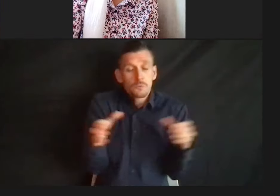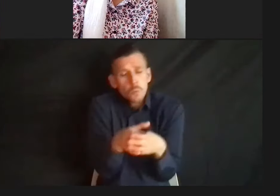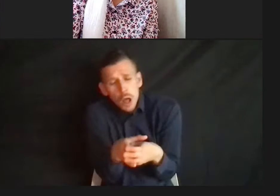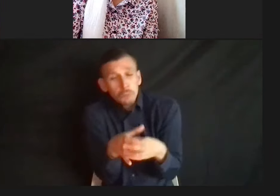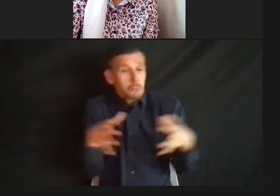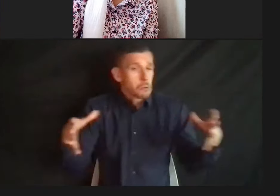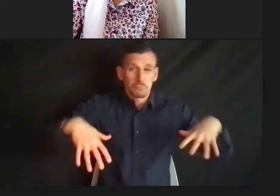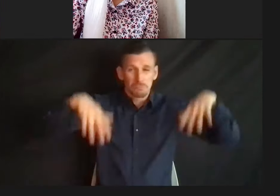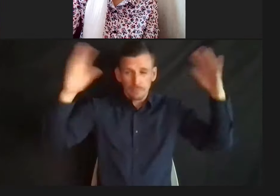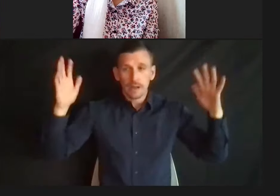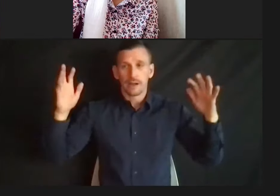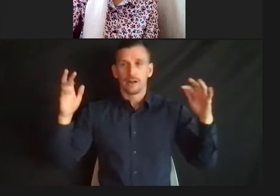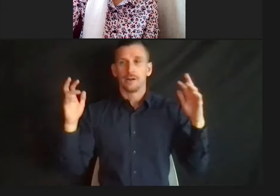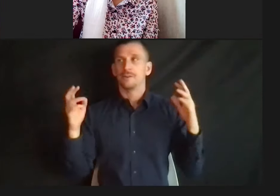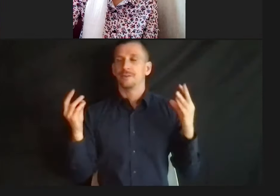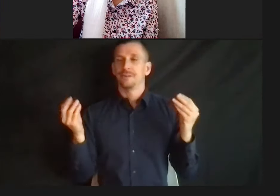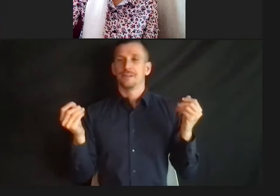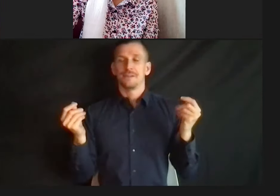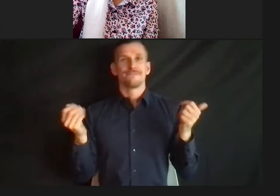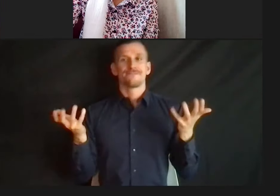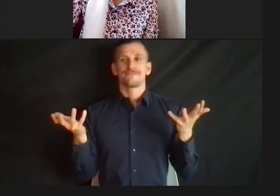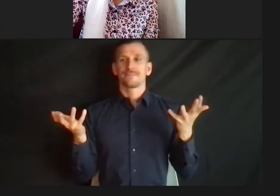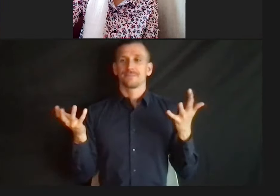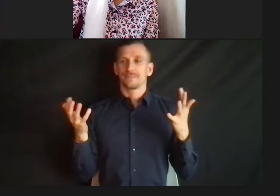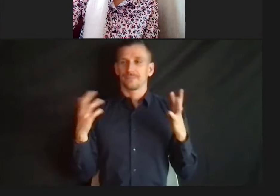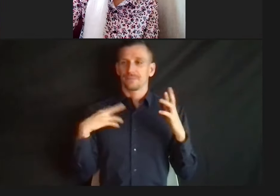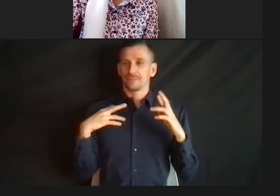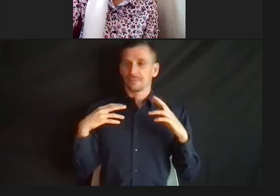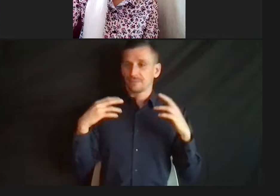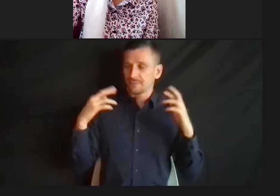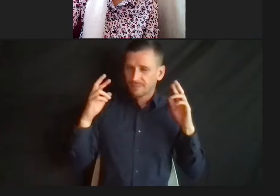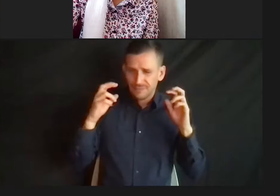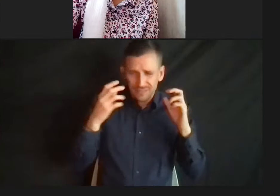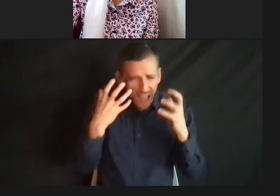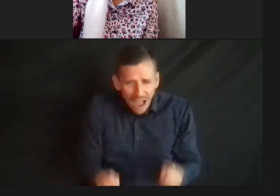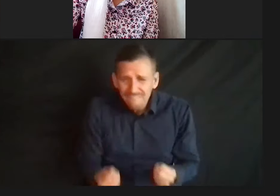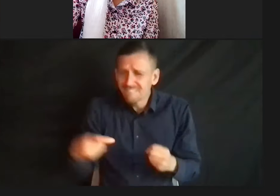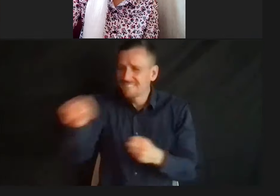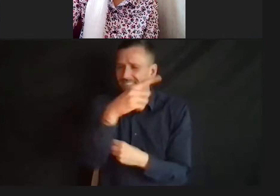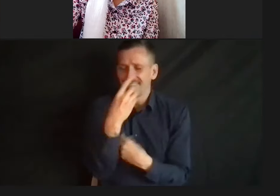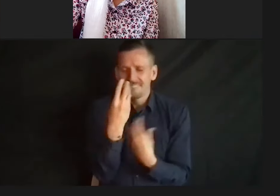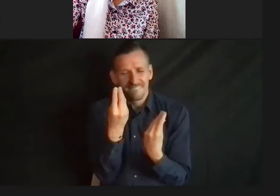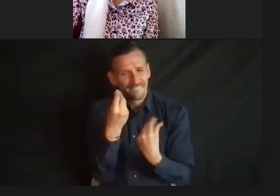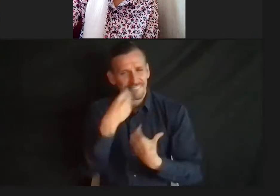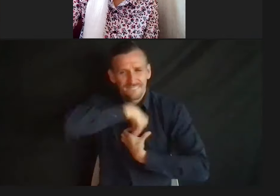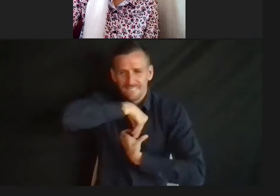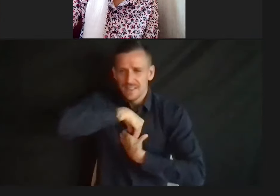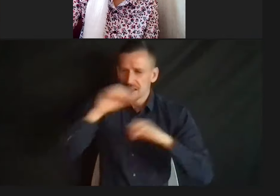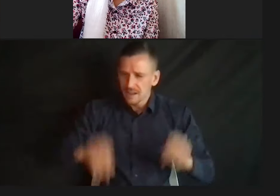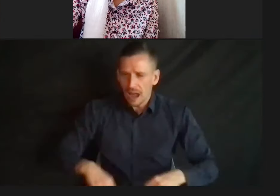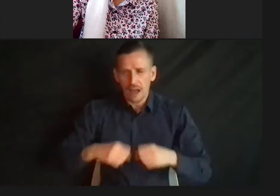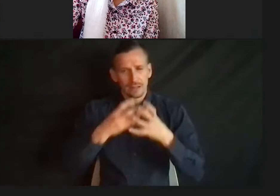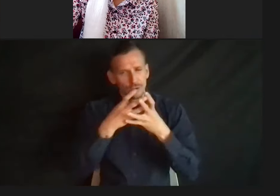matters if you do it with one organization, one community at a time. What do we aim to do? I'll